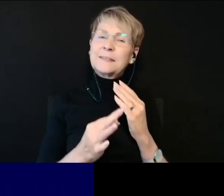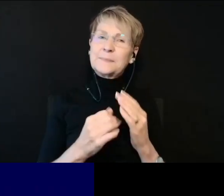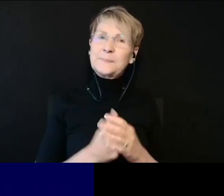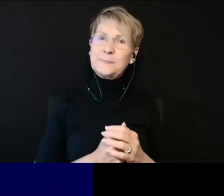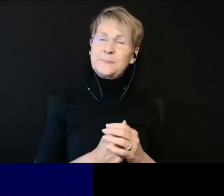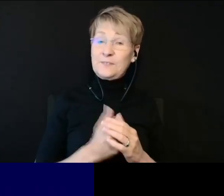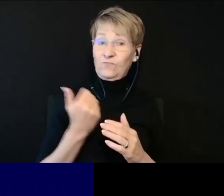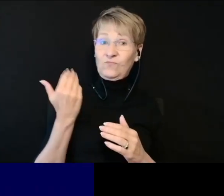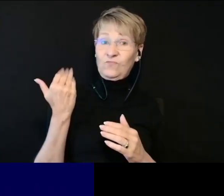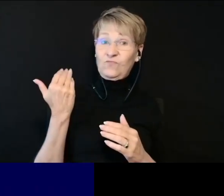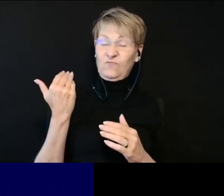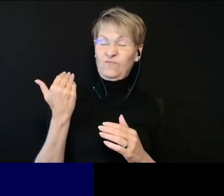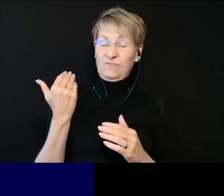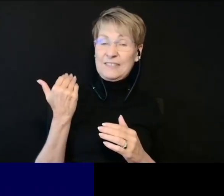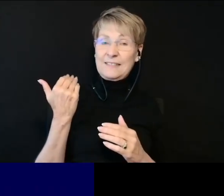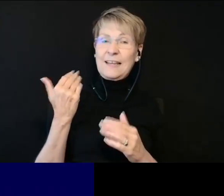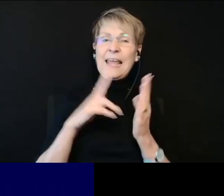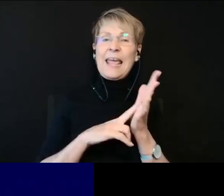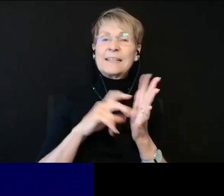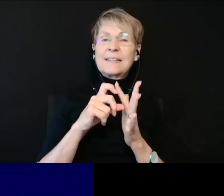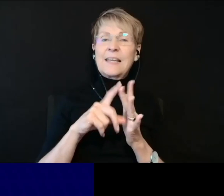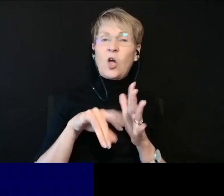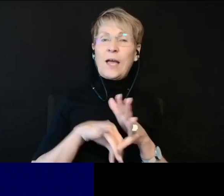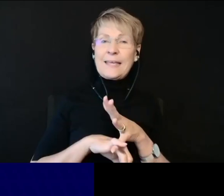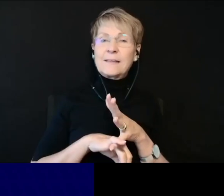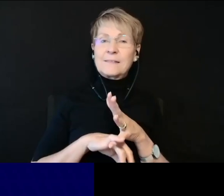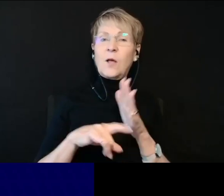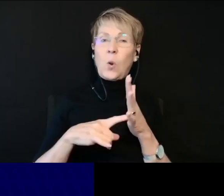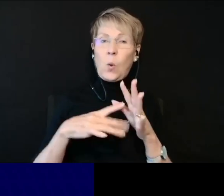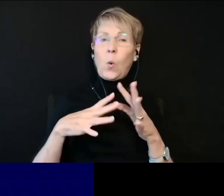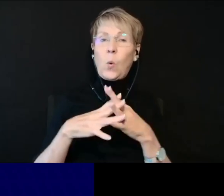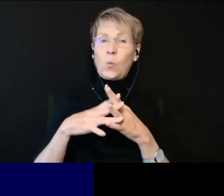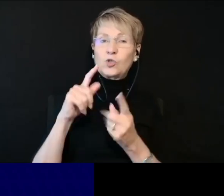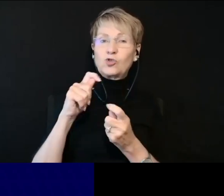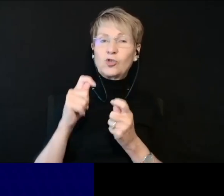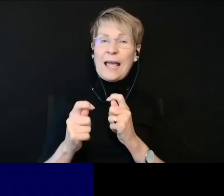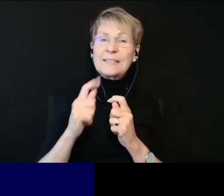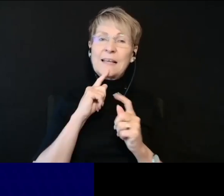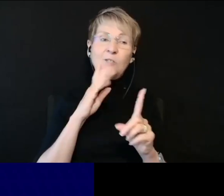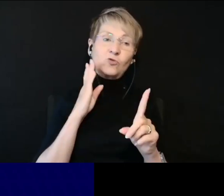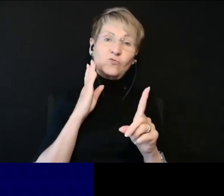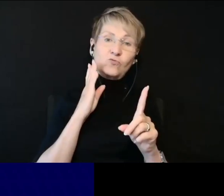changes proposed for the NDIS Act, that direct assessments of functional capacity